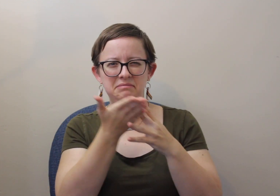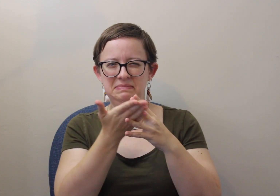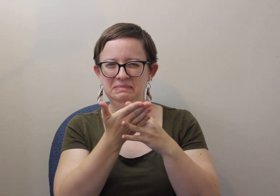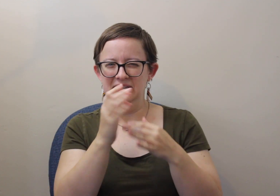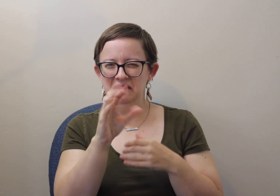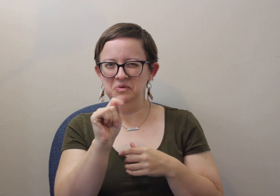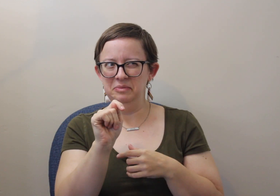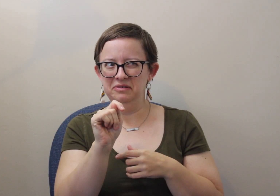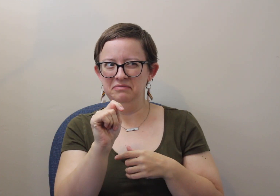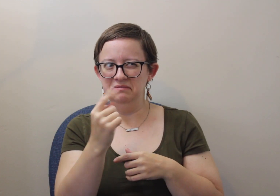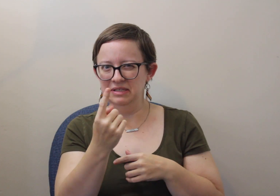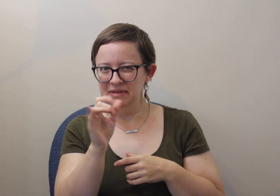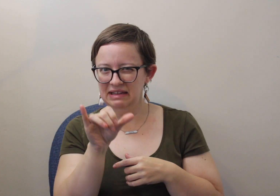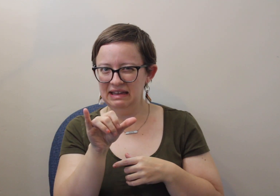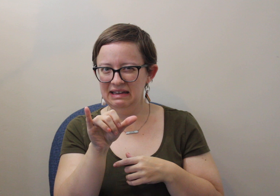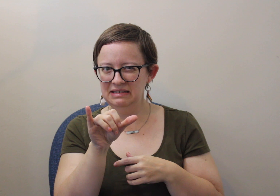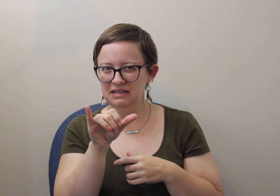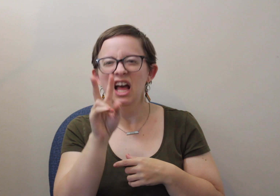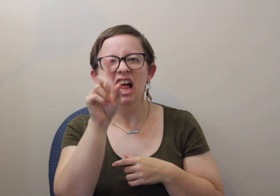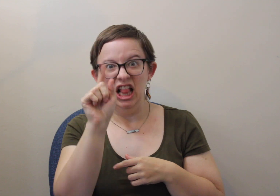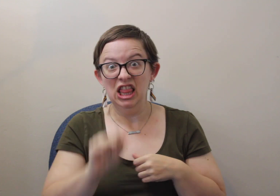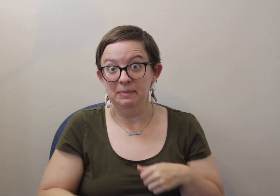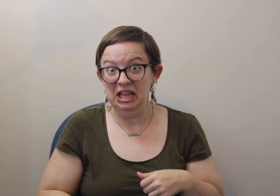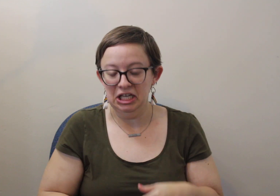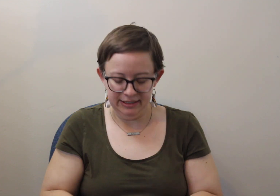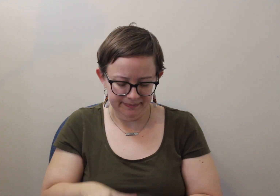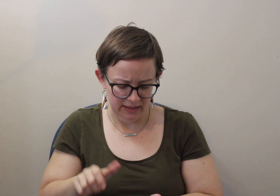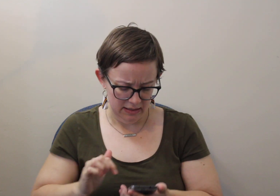should be around mid-October or something. I'm not sure. Let me check.